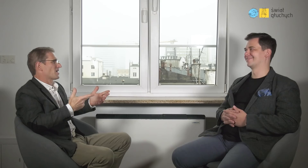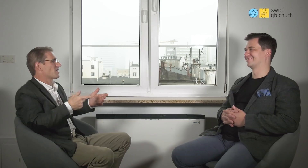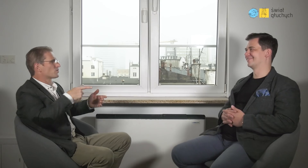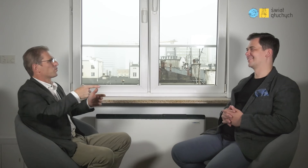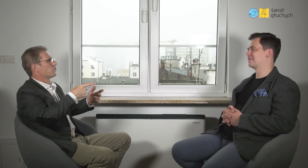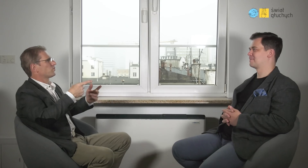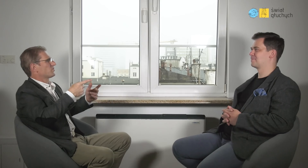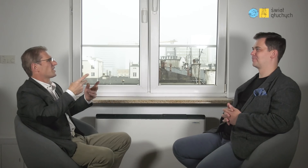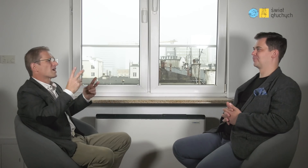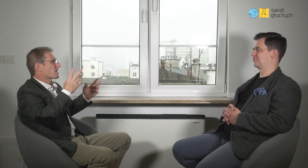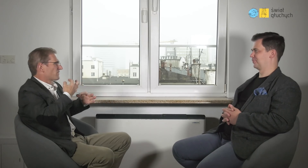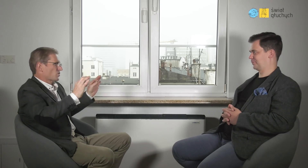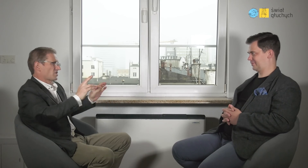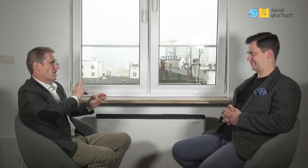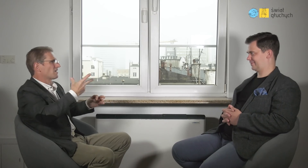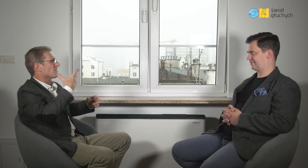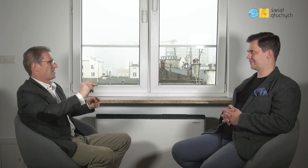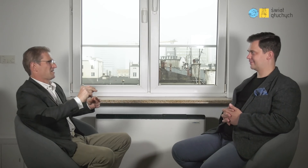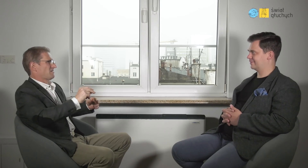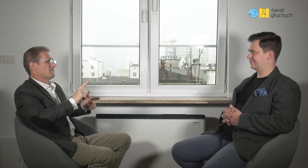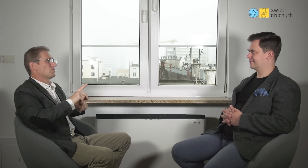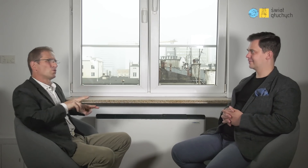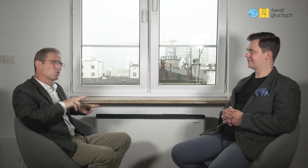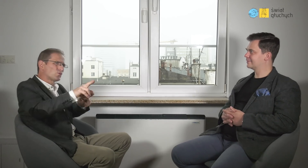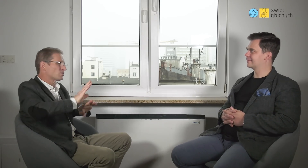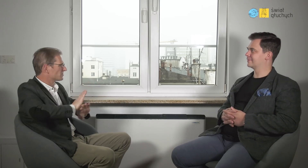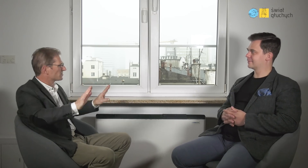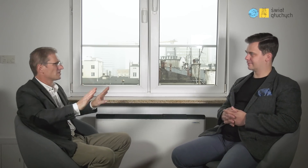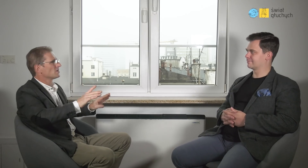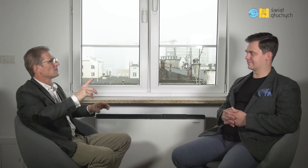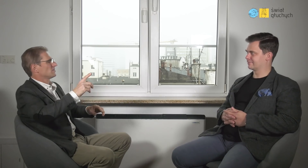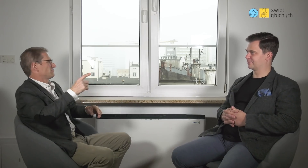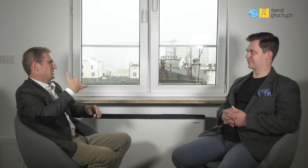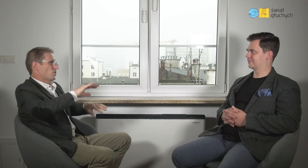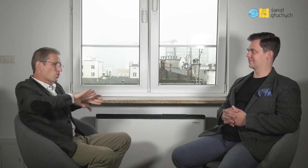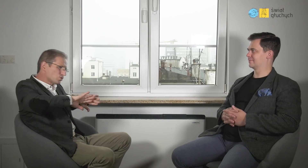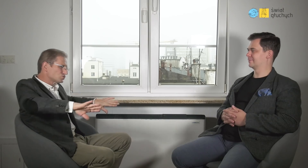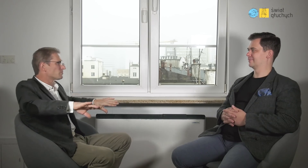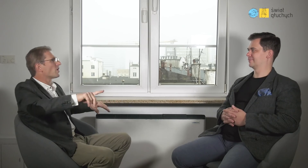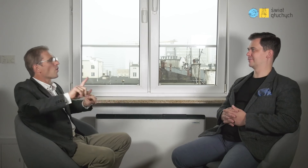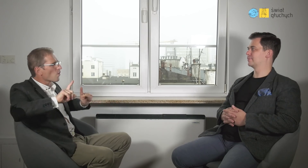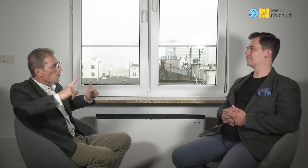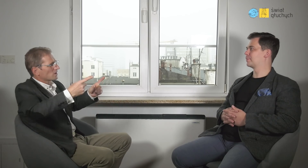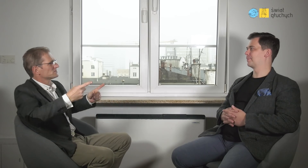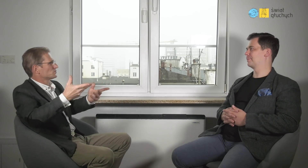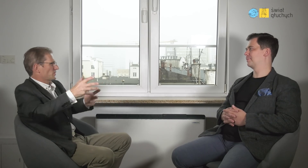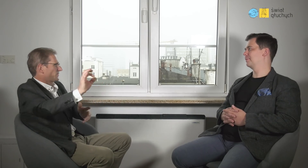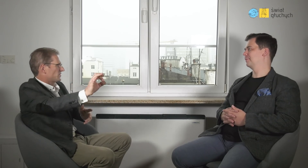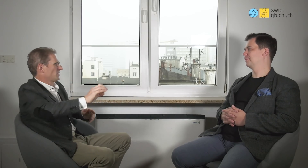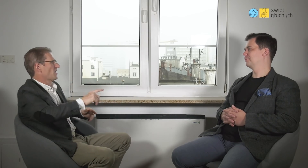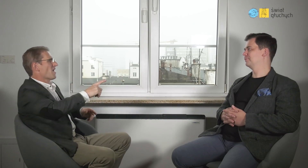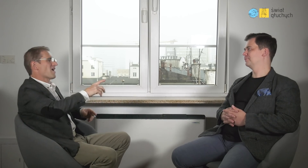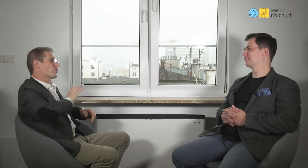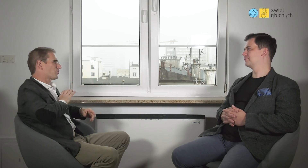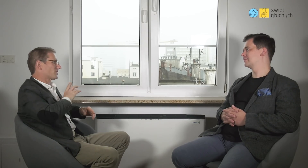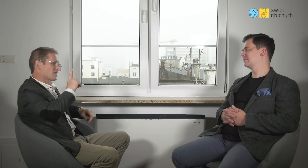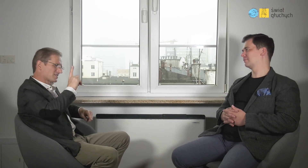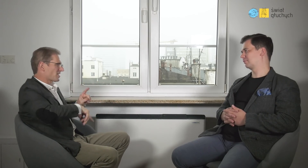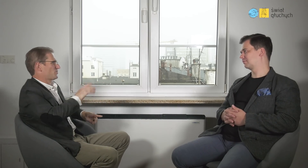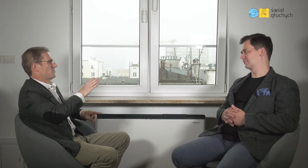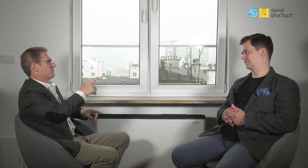There is no that the translator belongs under one organization, he can translate anywhere.